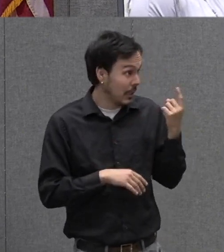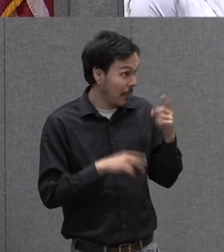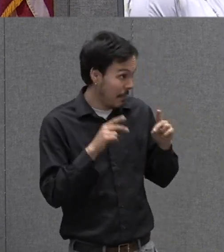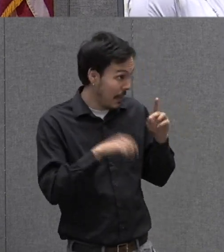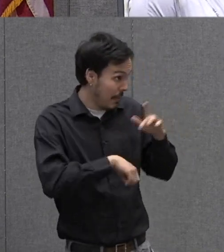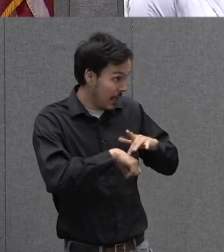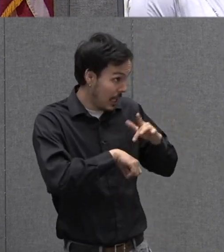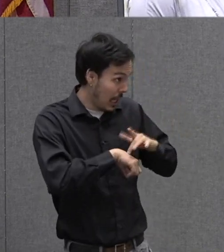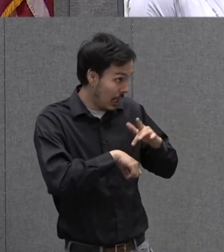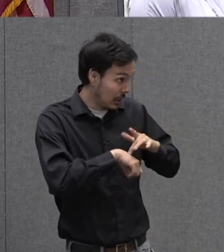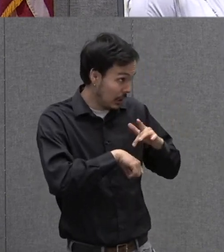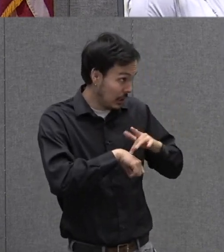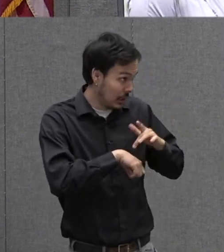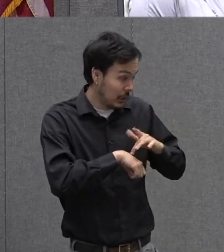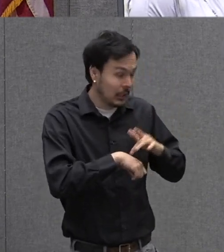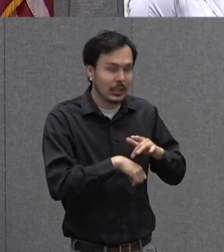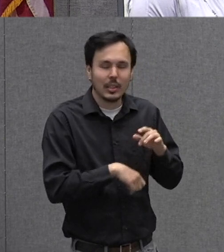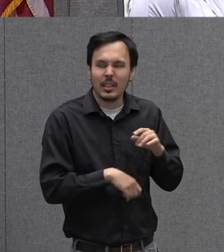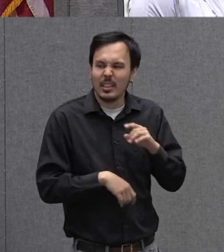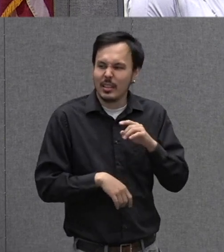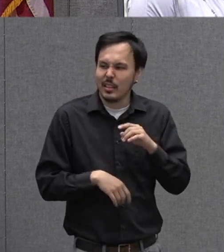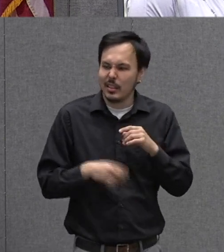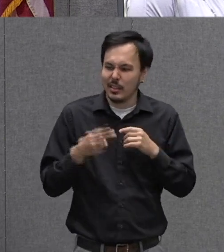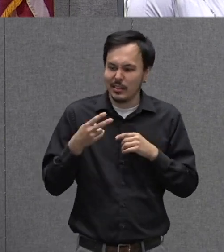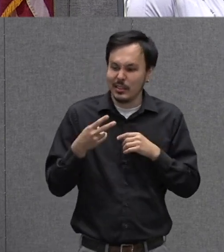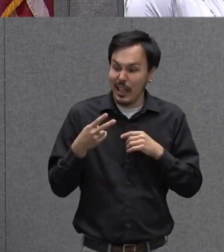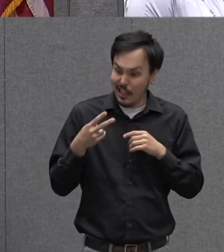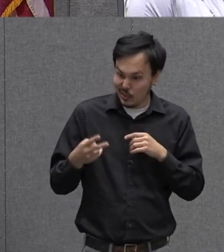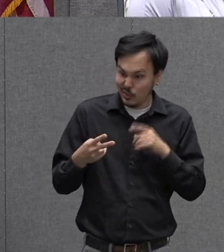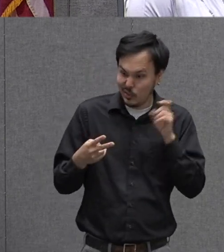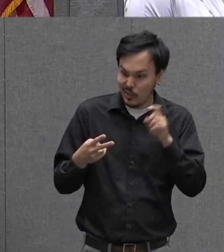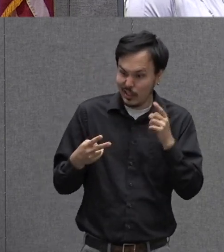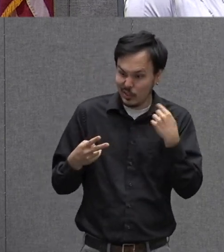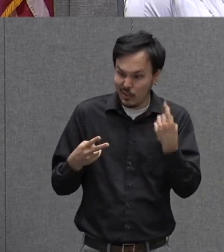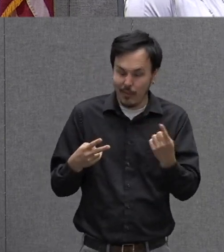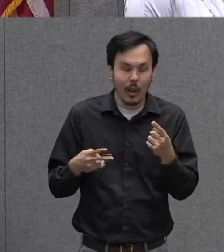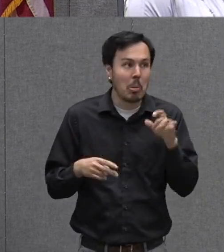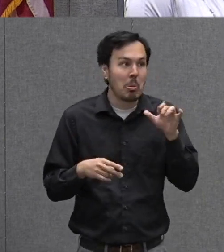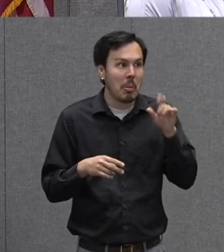So, that's two technically I gotta be more careful about my questions. So something people can touch and it's real.